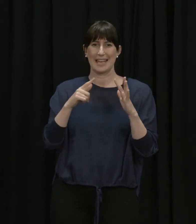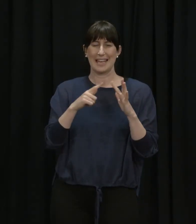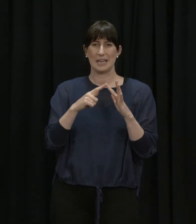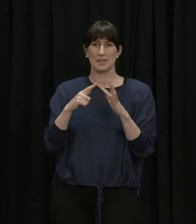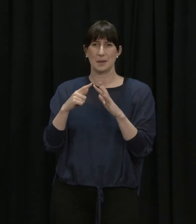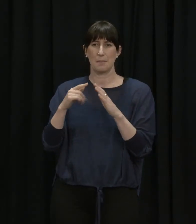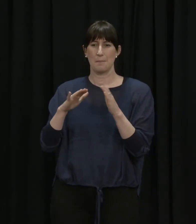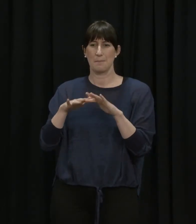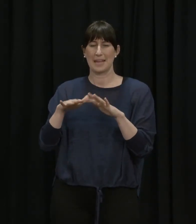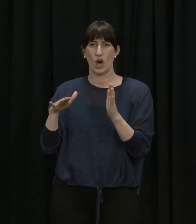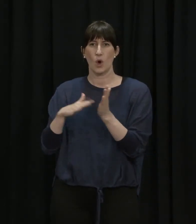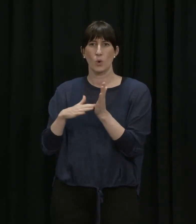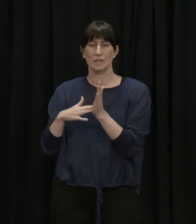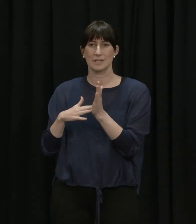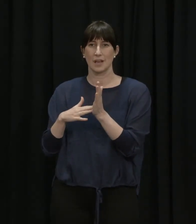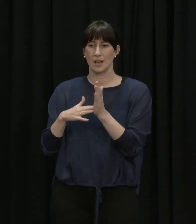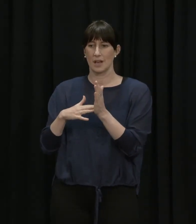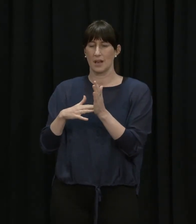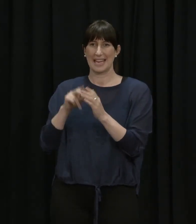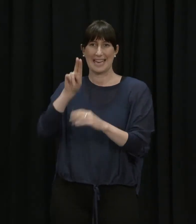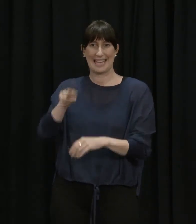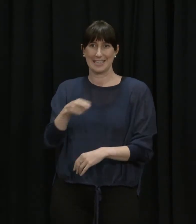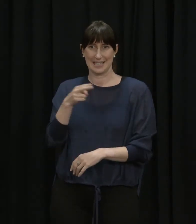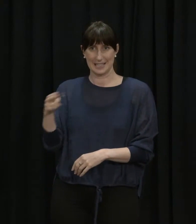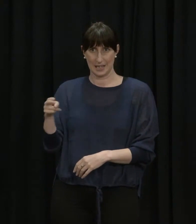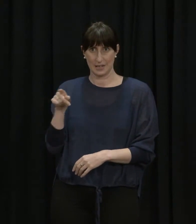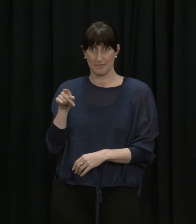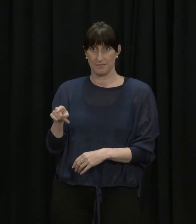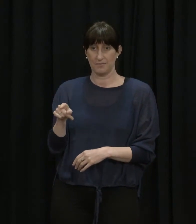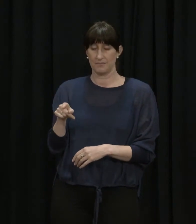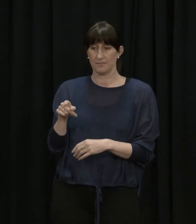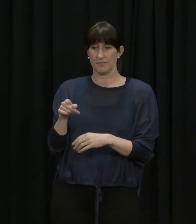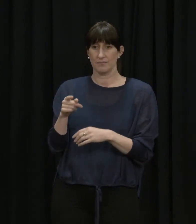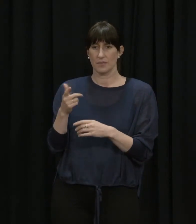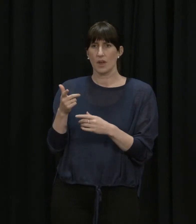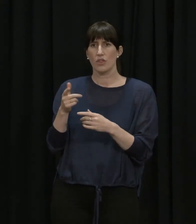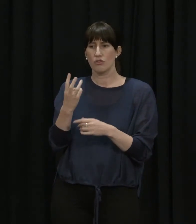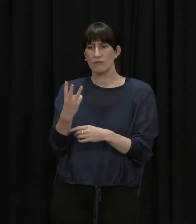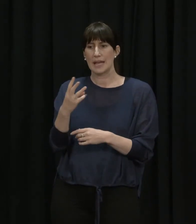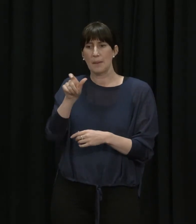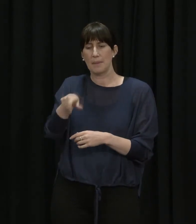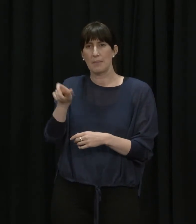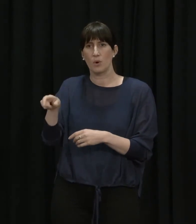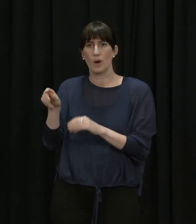residents and four staff members now at the Edmonton Meadows care home in Henderson